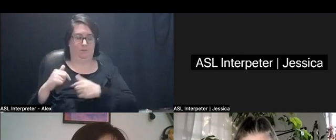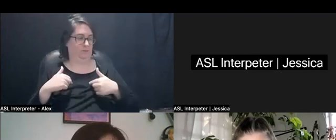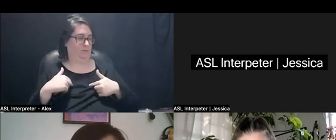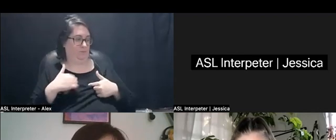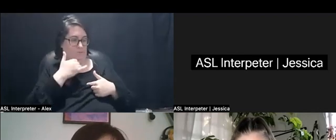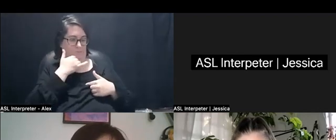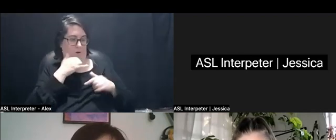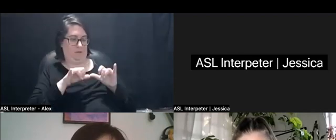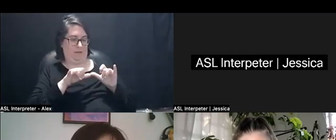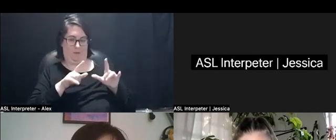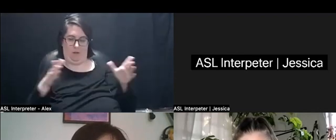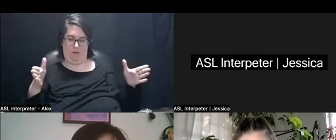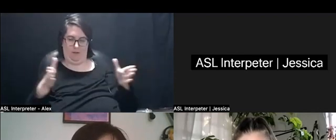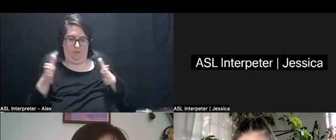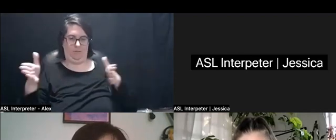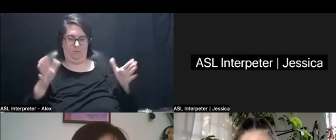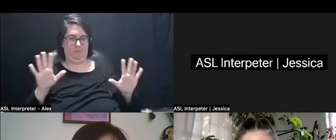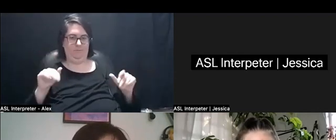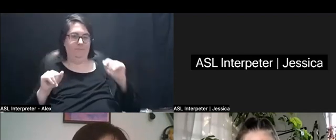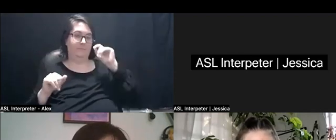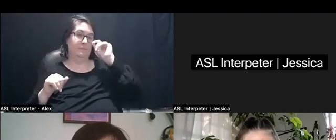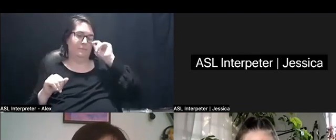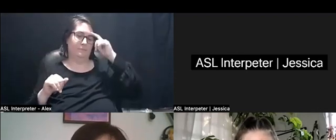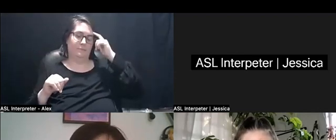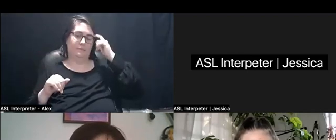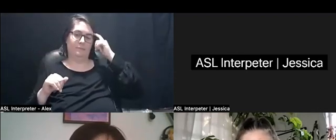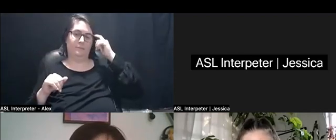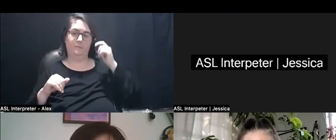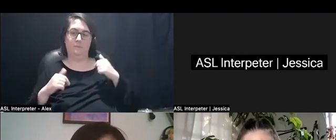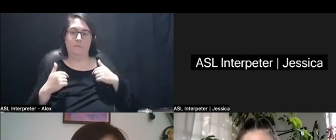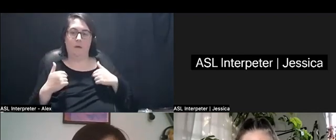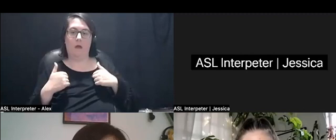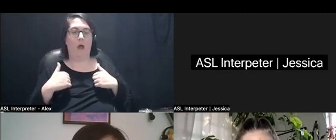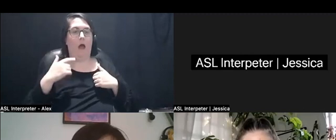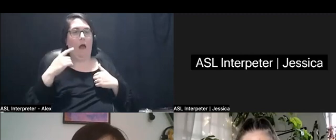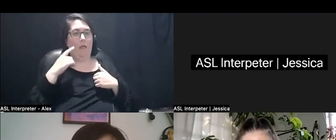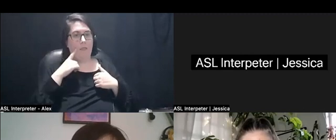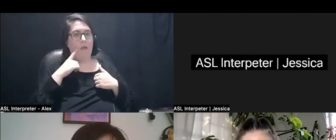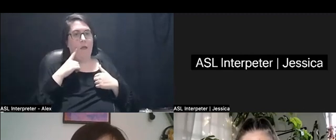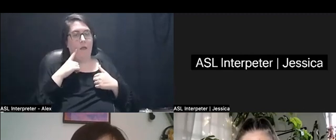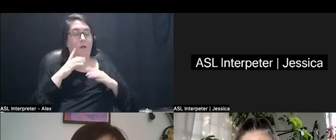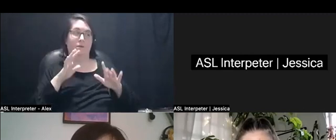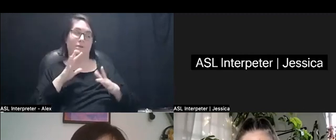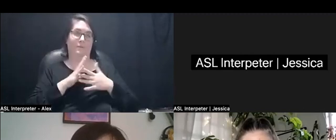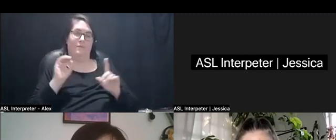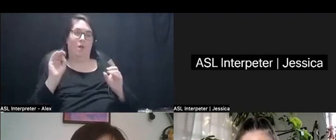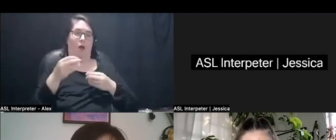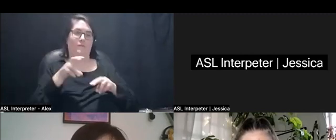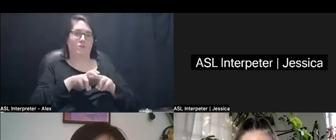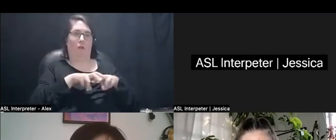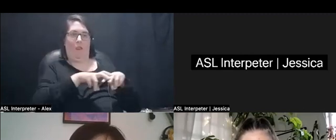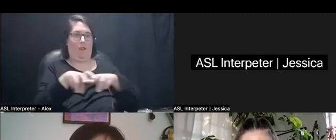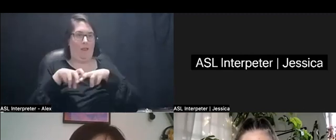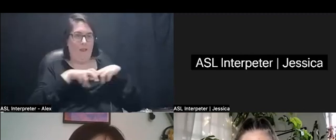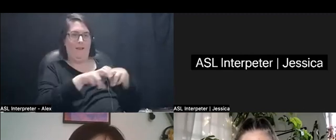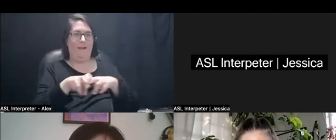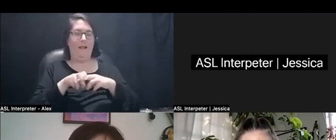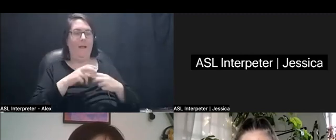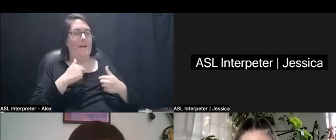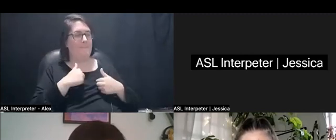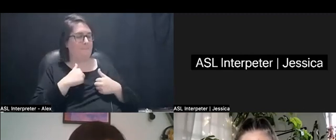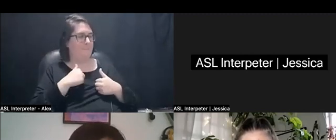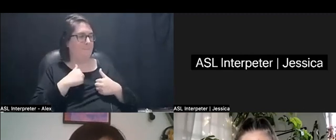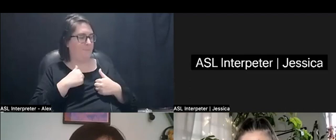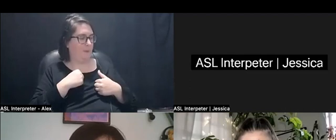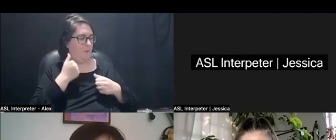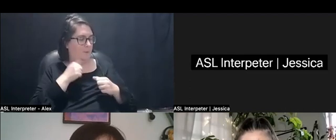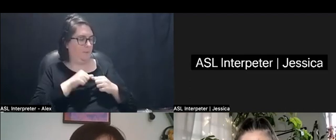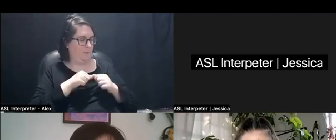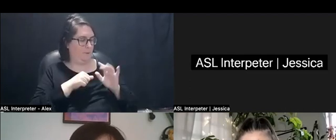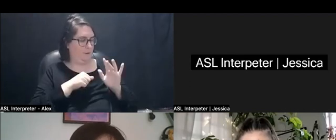I think a lot about, speaking of the office chair, how when we have shows like this